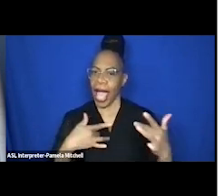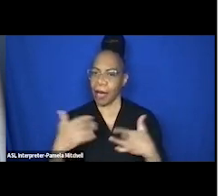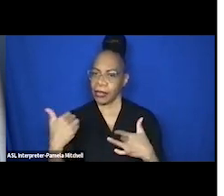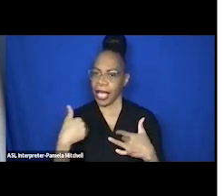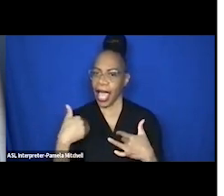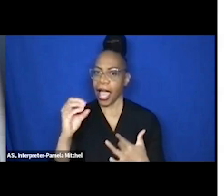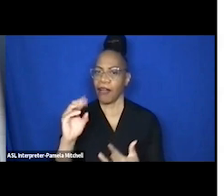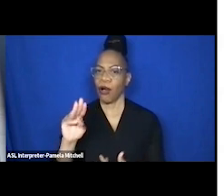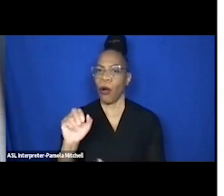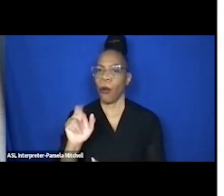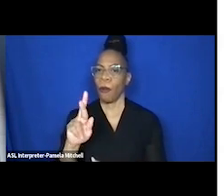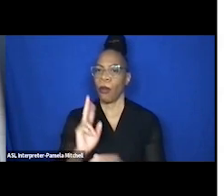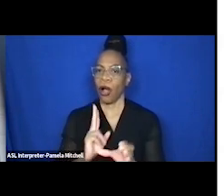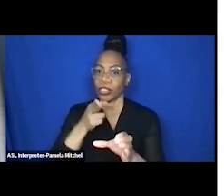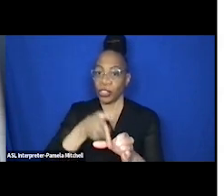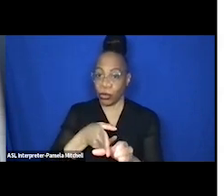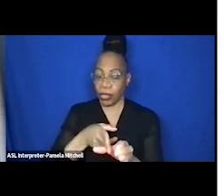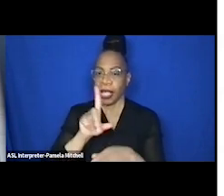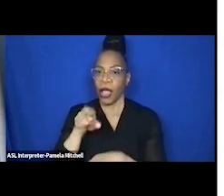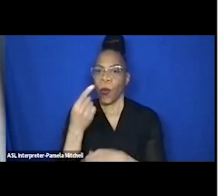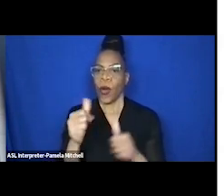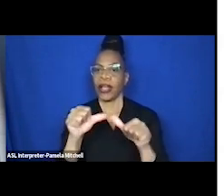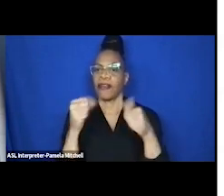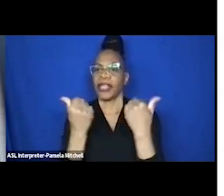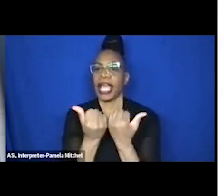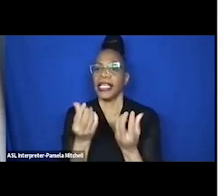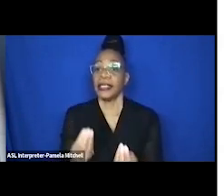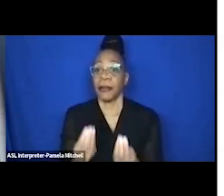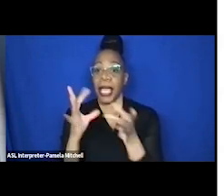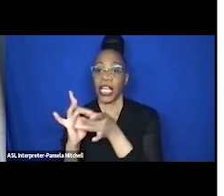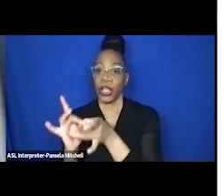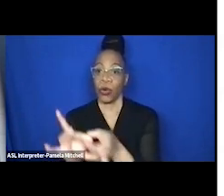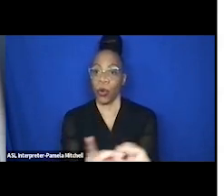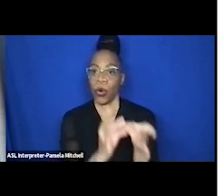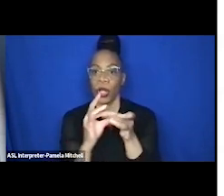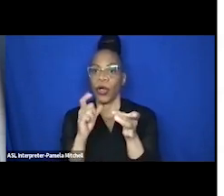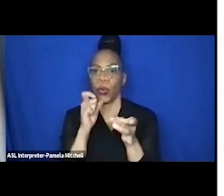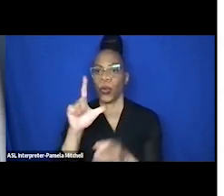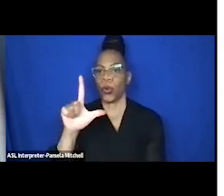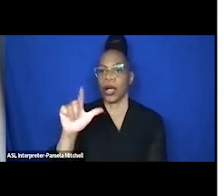And then from one of the agencies which they coordinate is LaTonya Fluces,